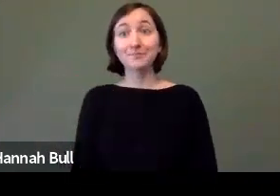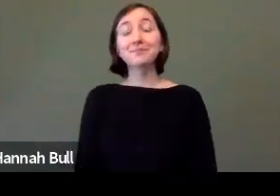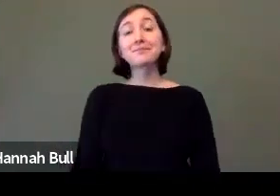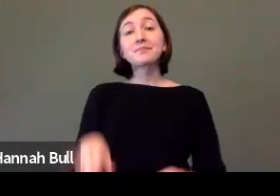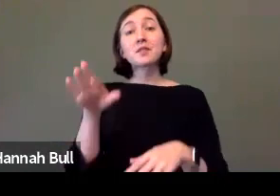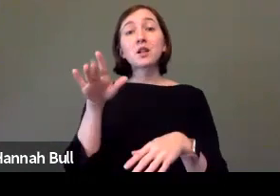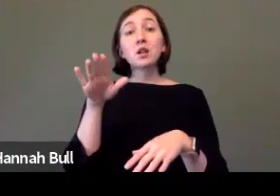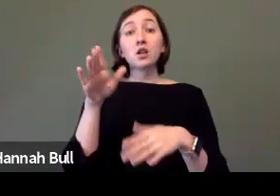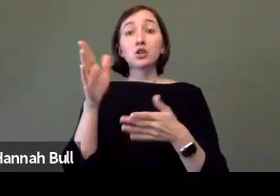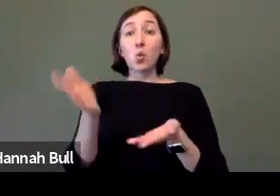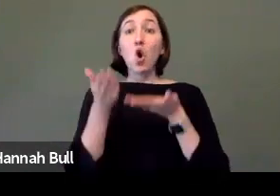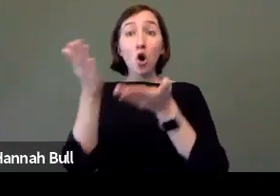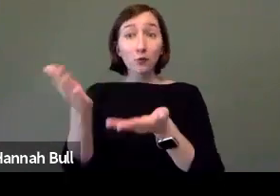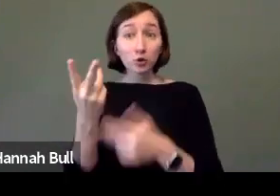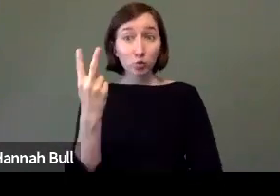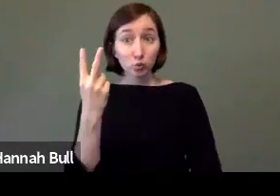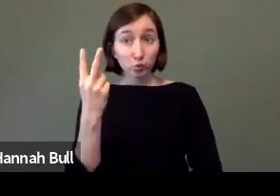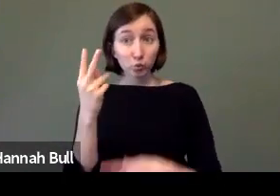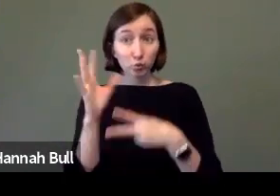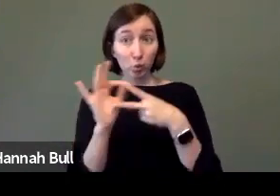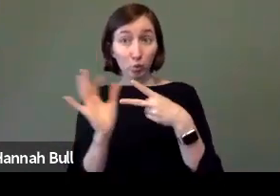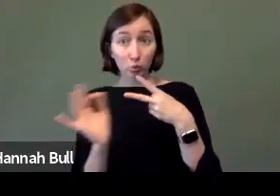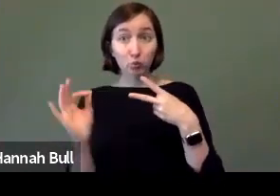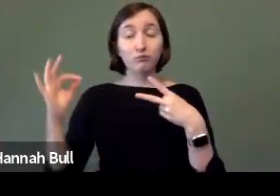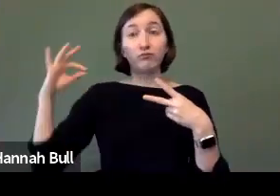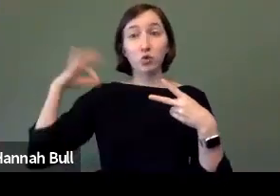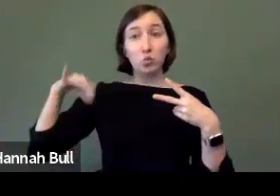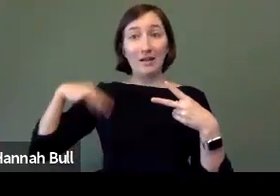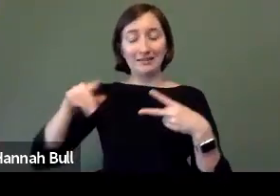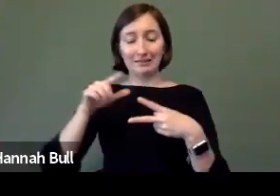We're offering CEUs and CRCs.